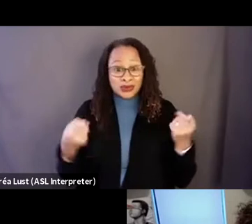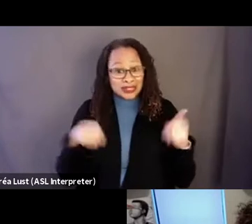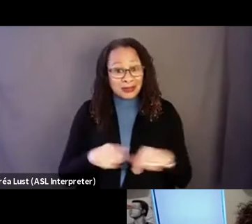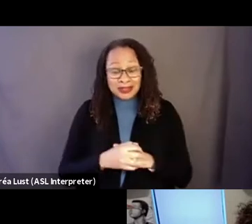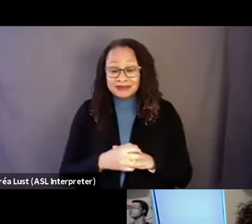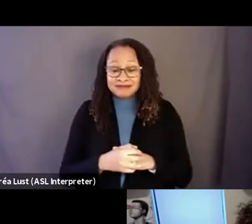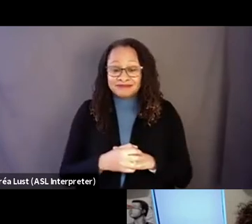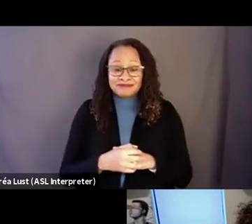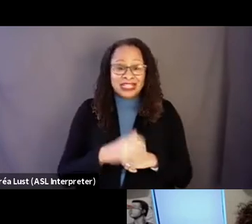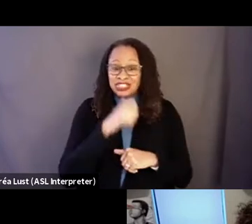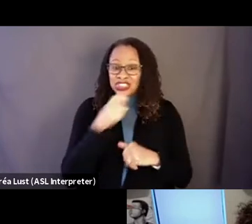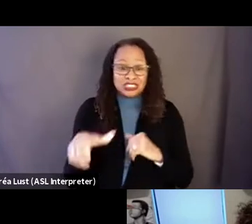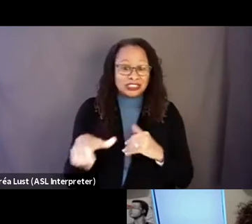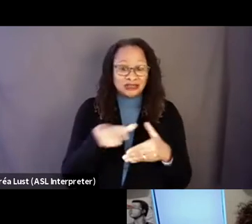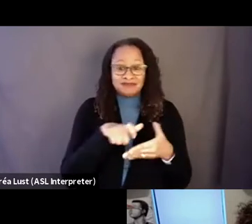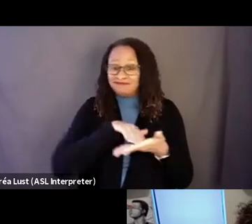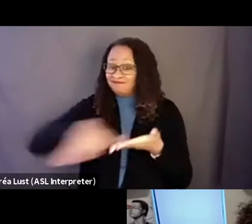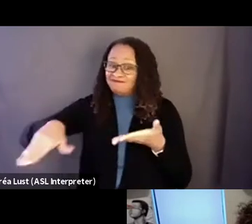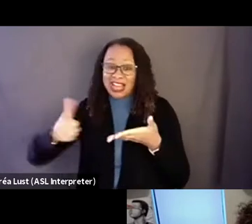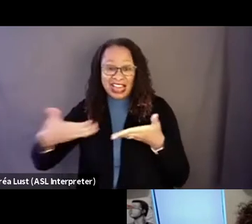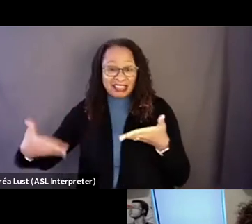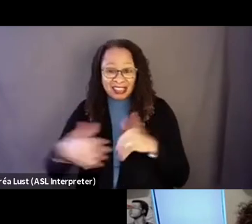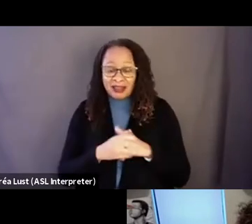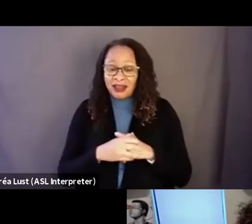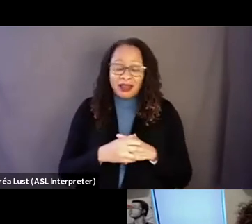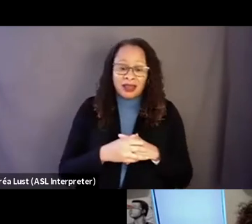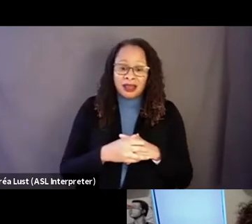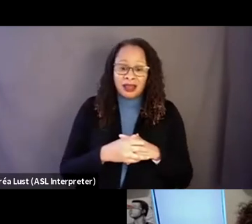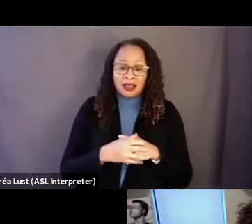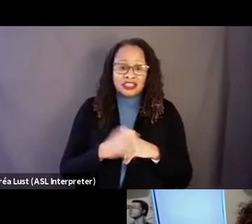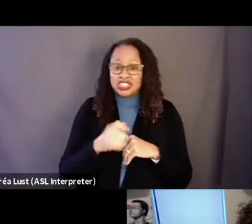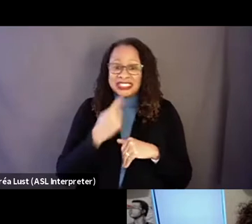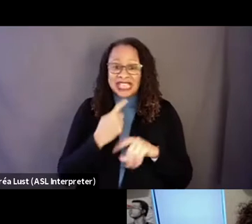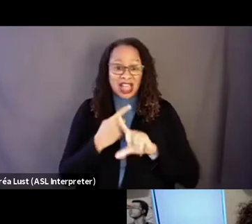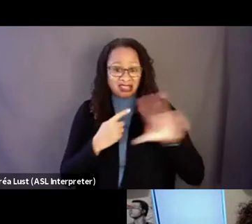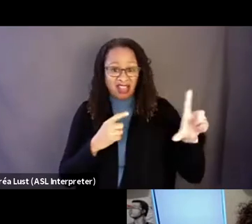She didn't write nothing out for us. She didn't have to go, say, "Go left. Can you take the kids over there?"